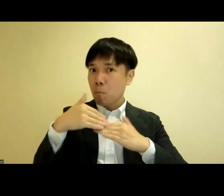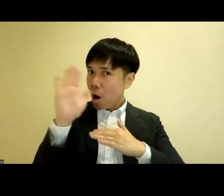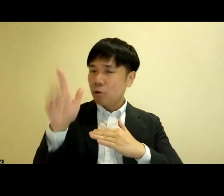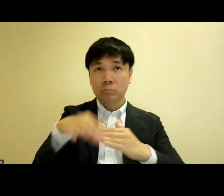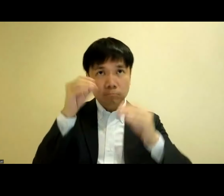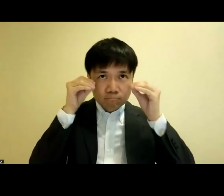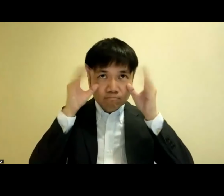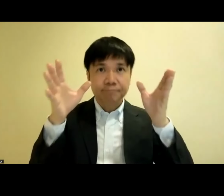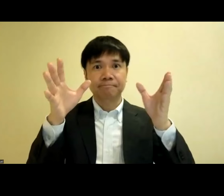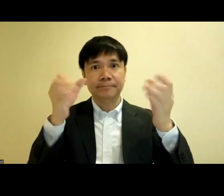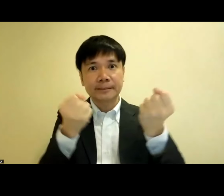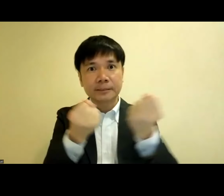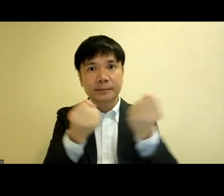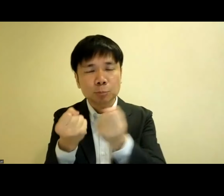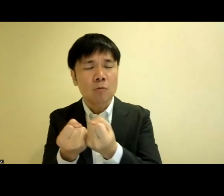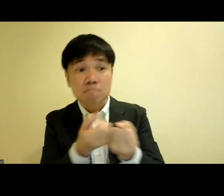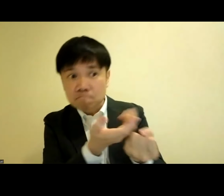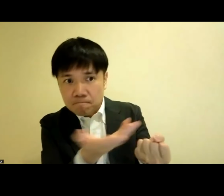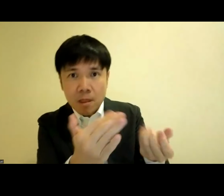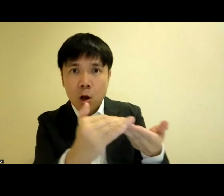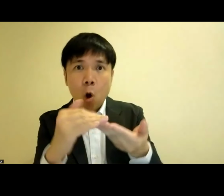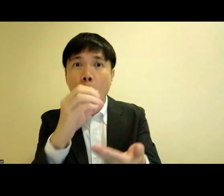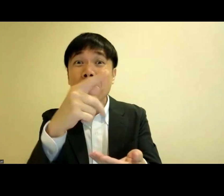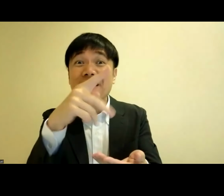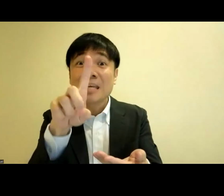Yes, I can.